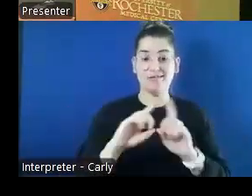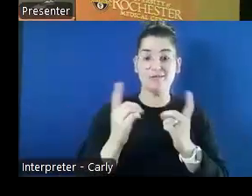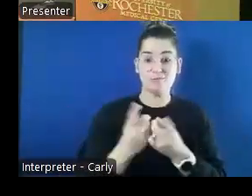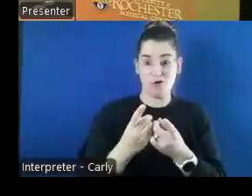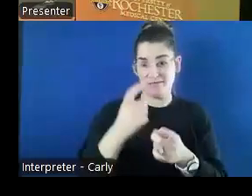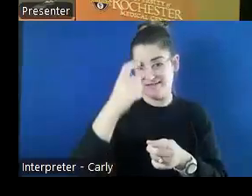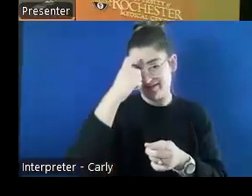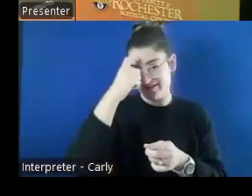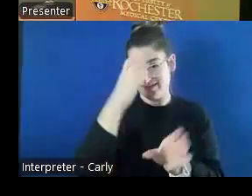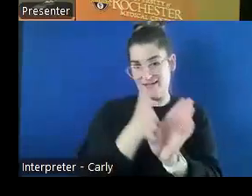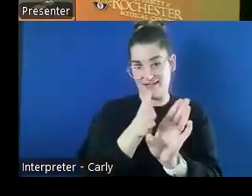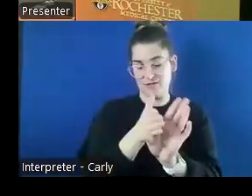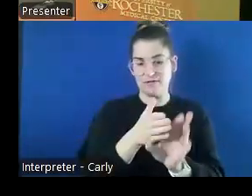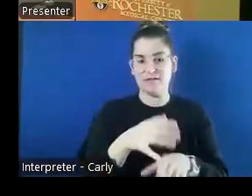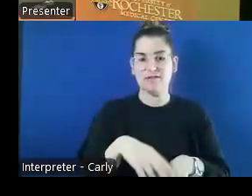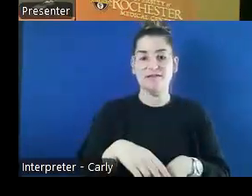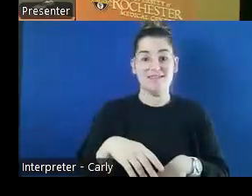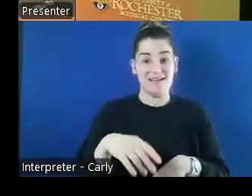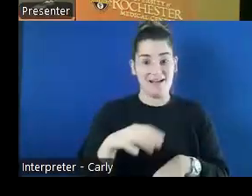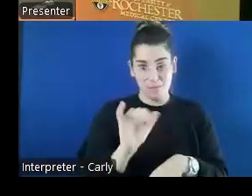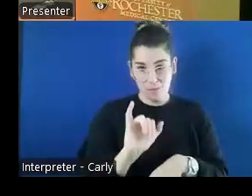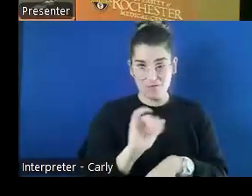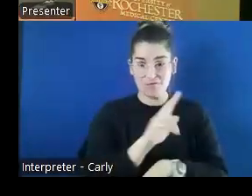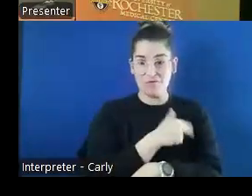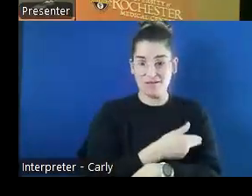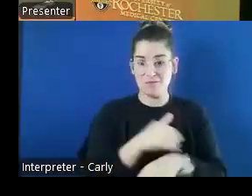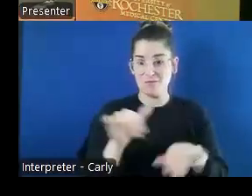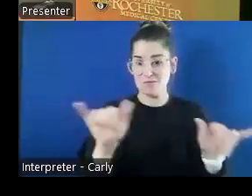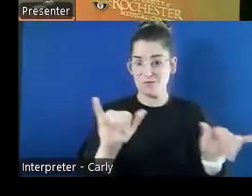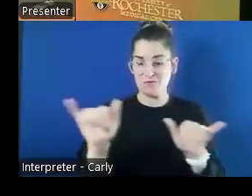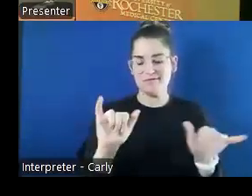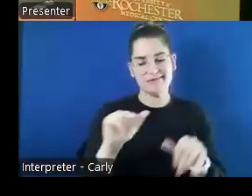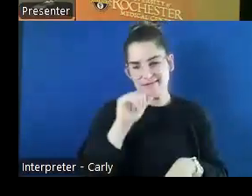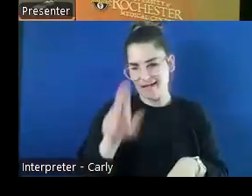on the side of the psychiatric hospital so it's quite unusual they're not a lot of hospitals that